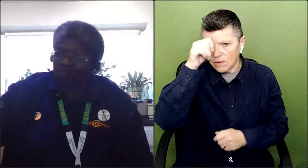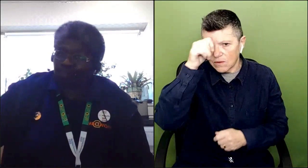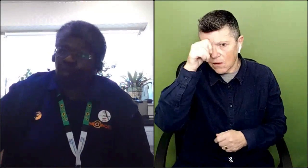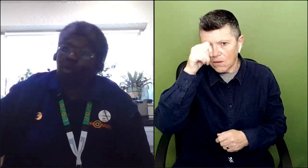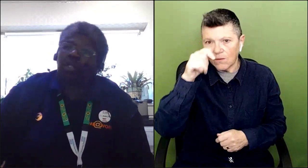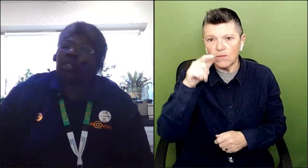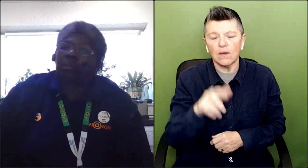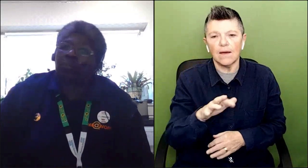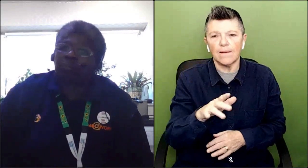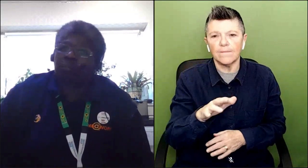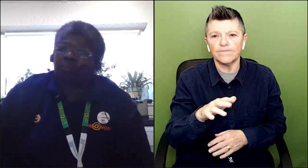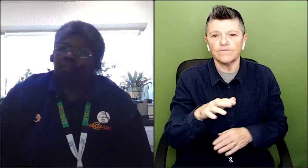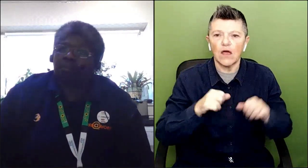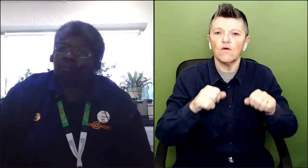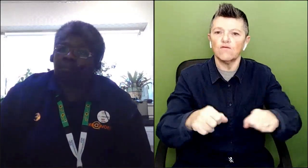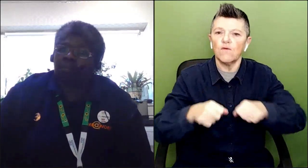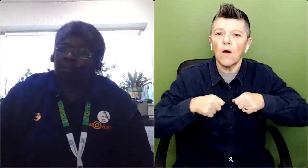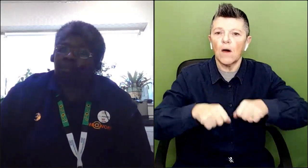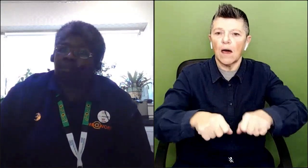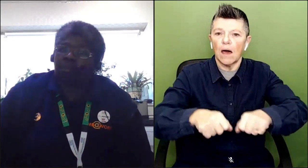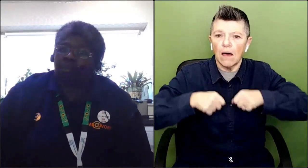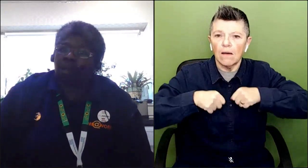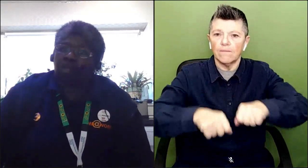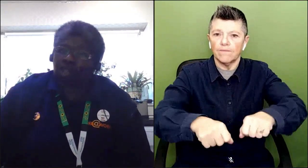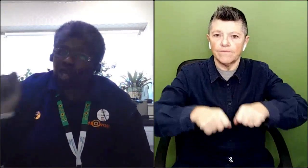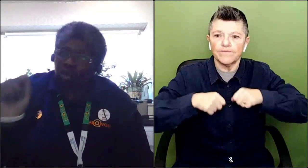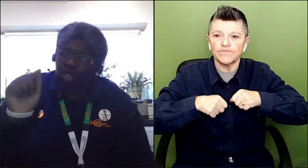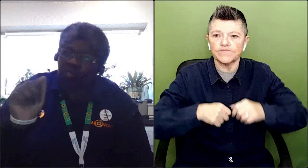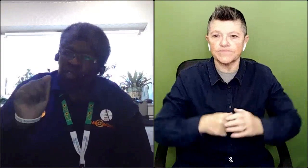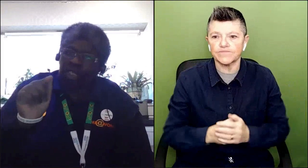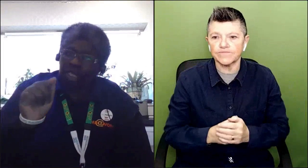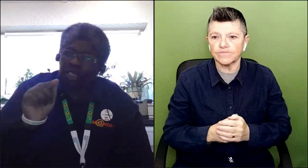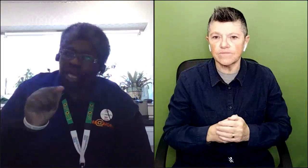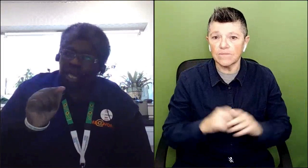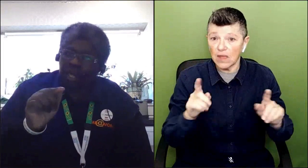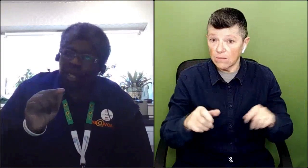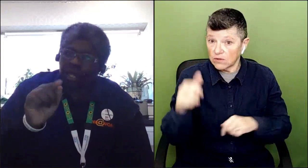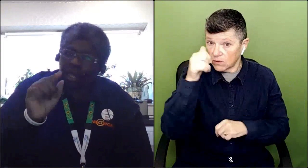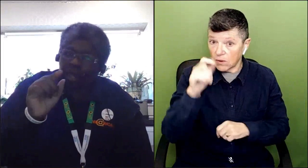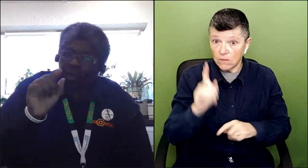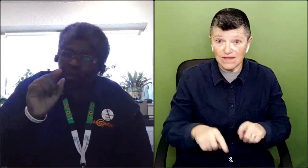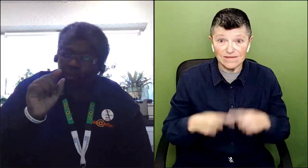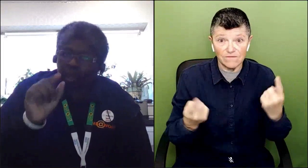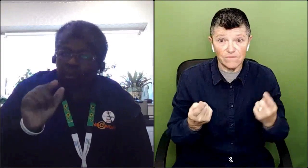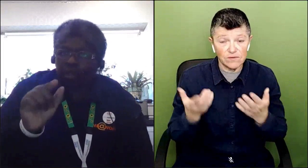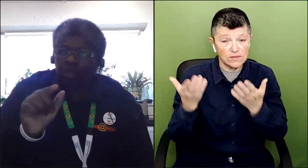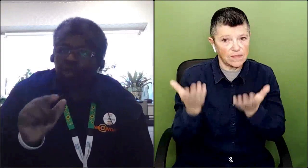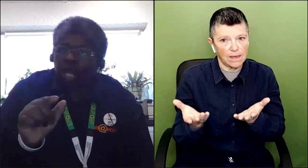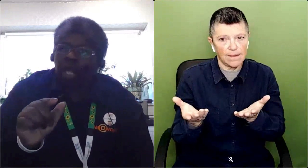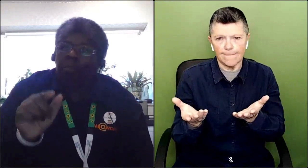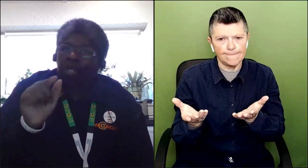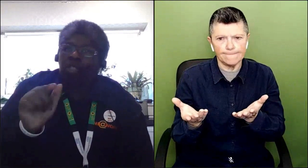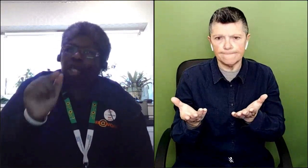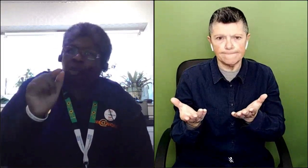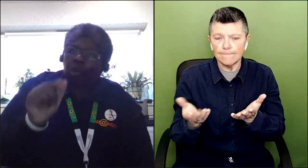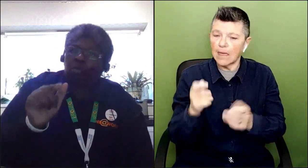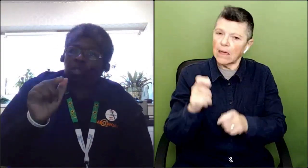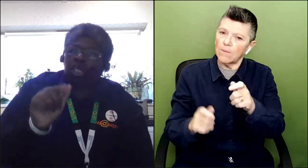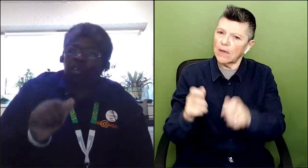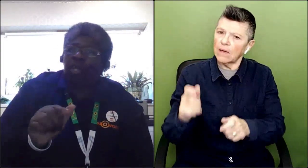Do you know what the difference is there? People that do that because they won't give in.